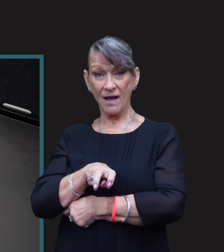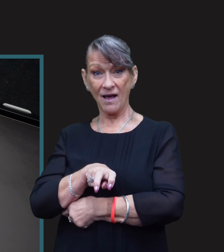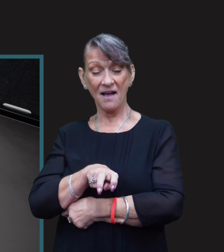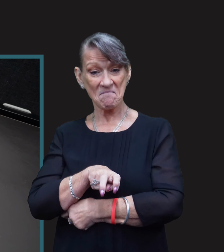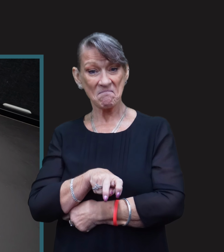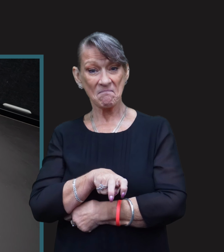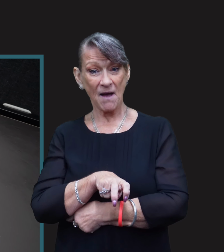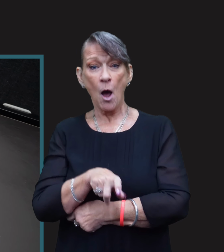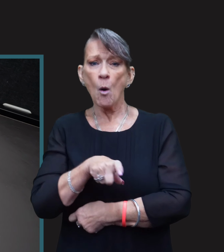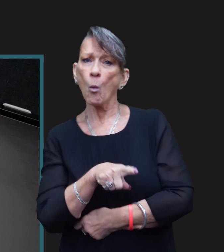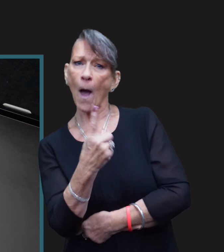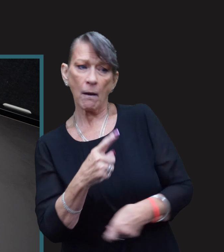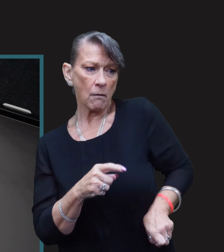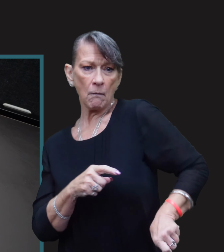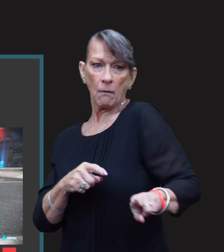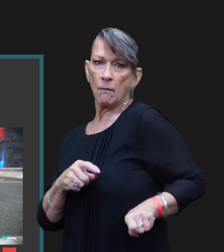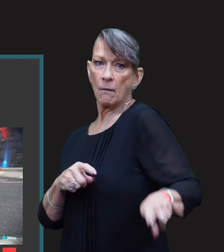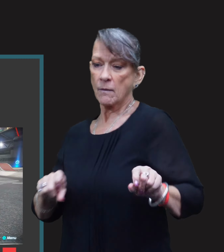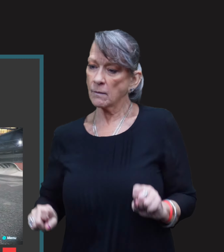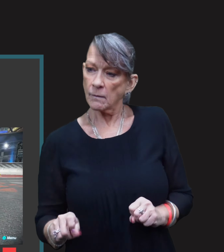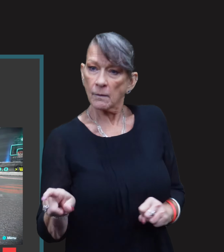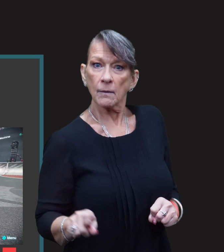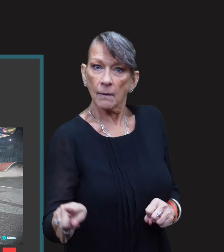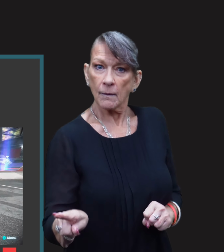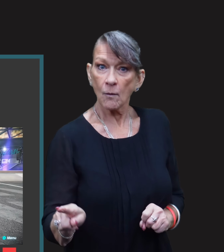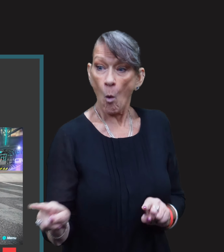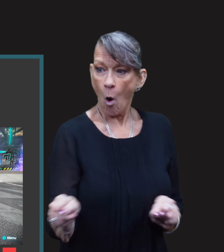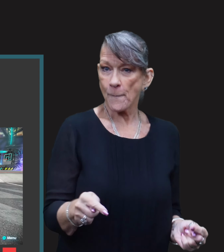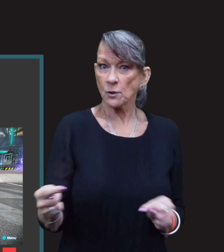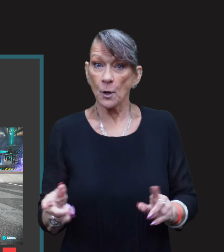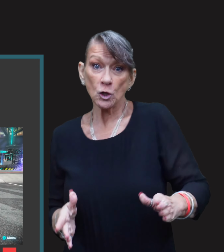Move them one at a time, or in opposing directions to turn.